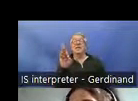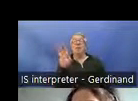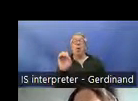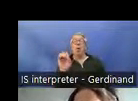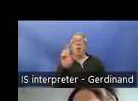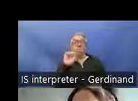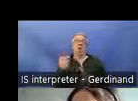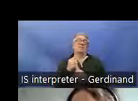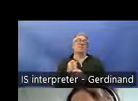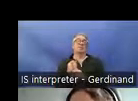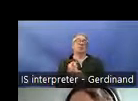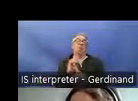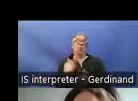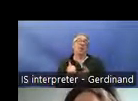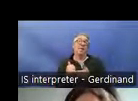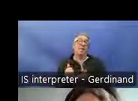to helpful utilization.